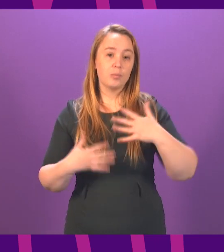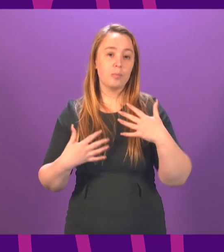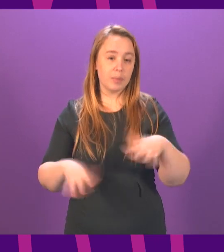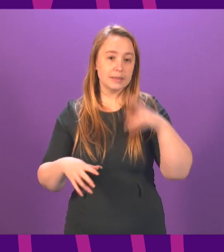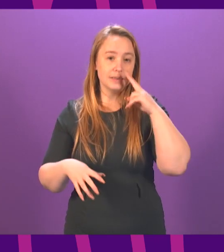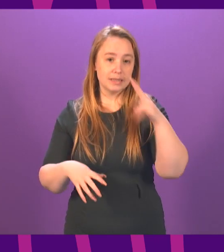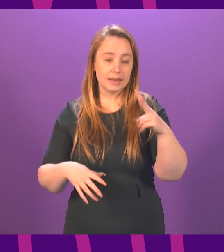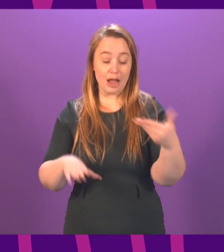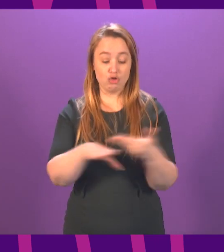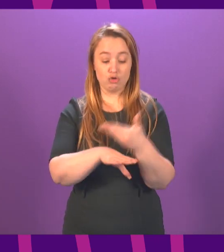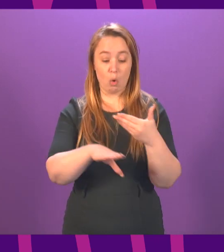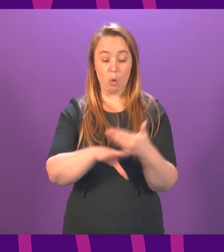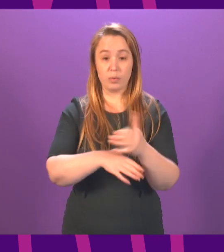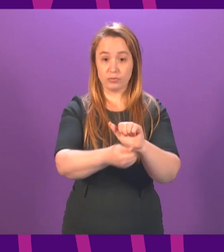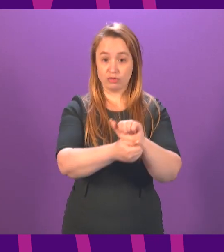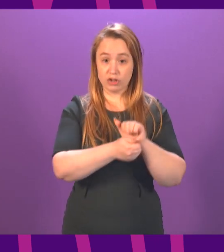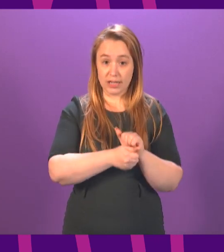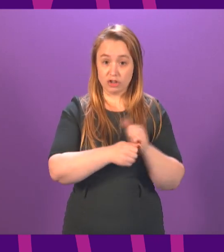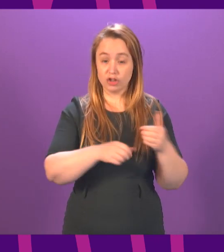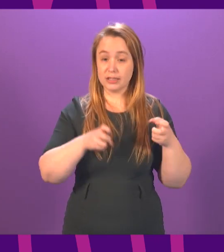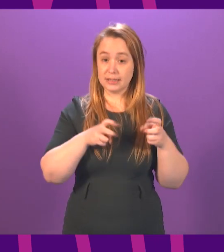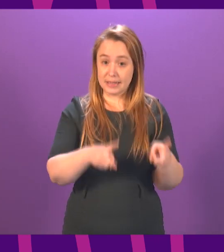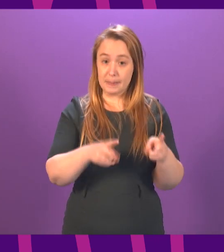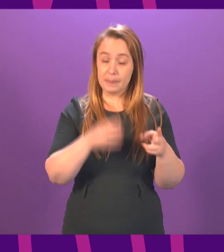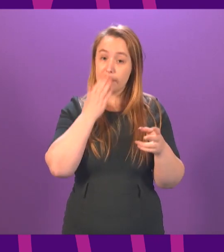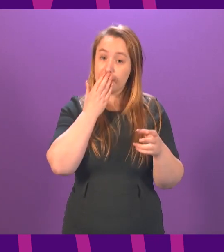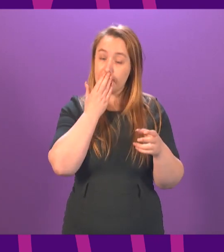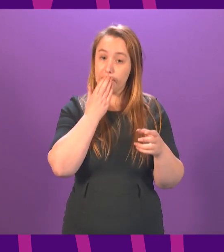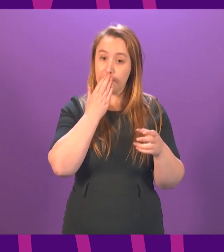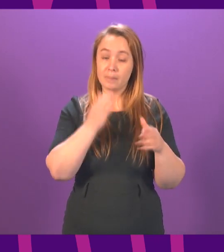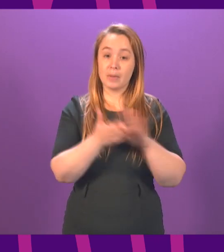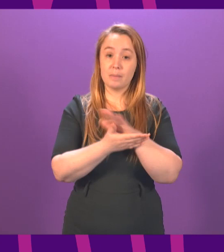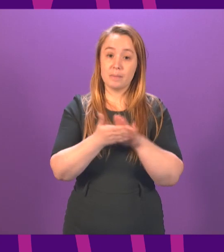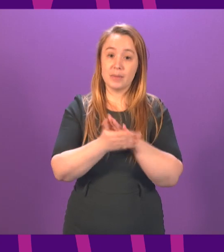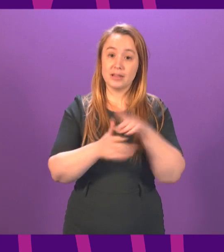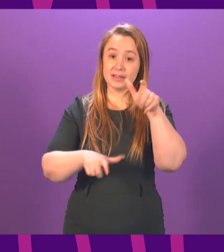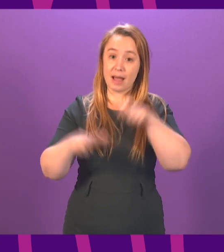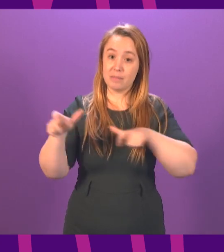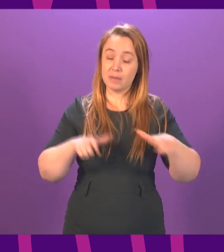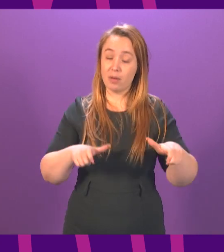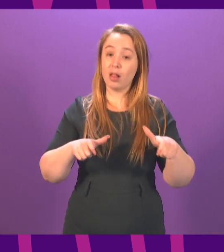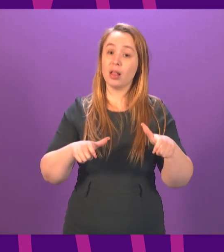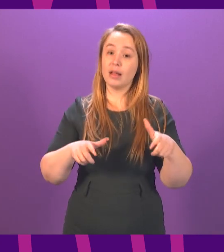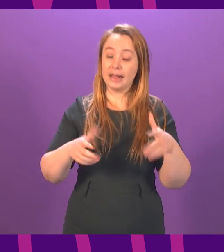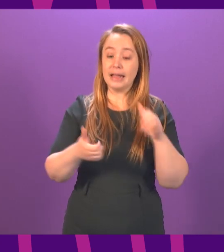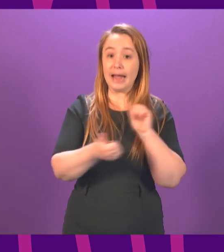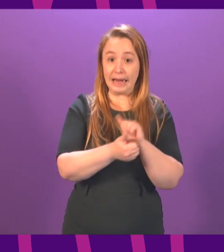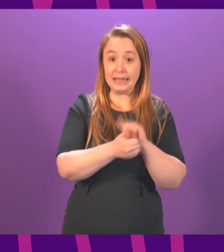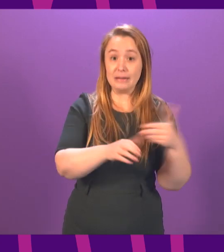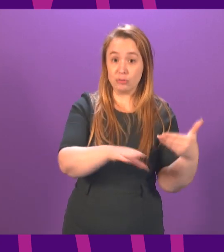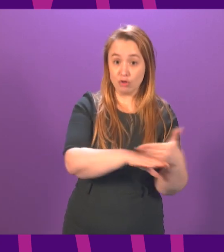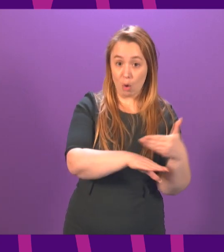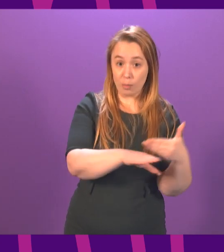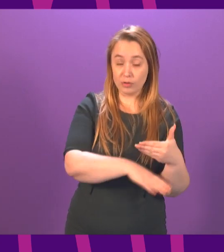job retention scheme is preventing unemployment from being much higher than it is, which gives